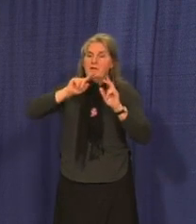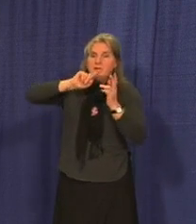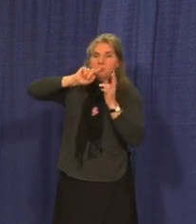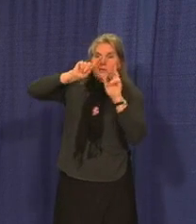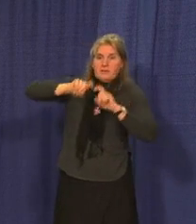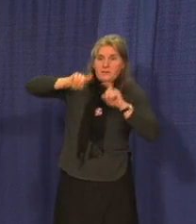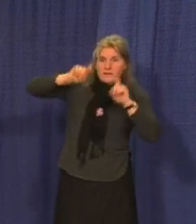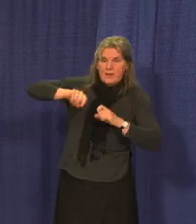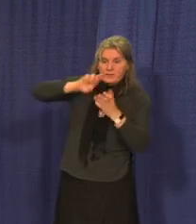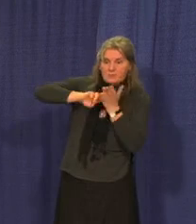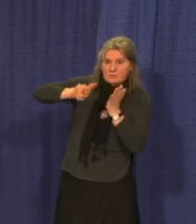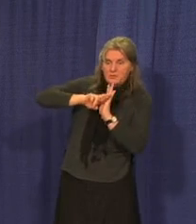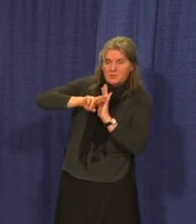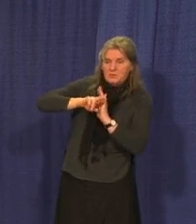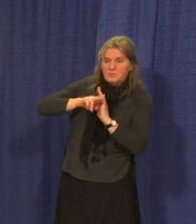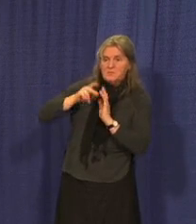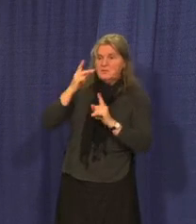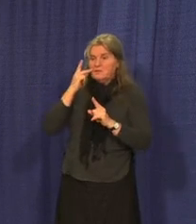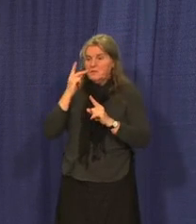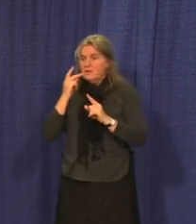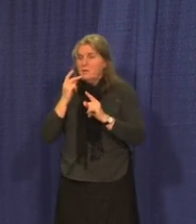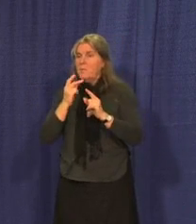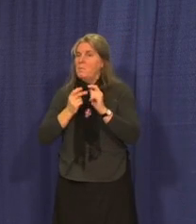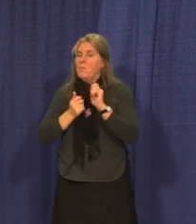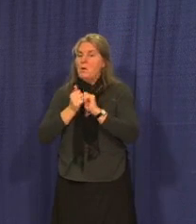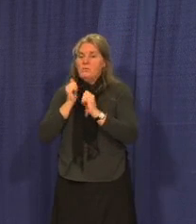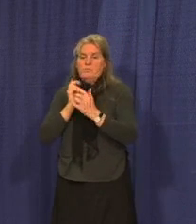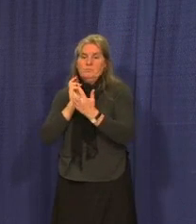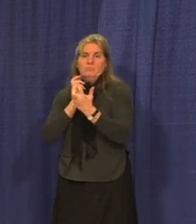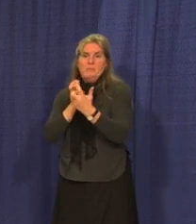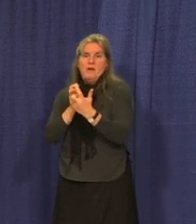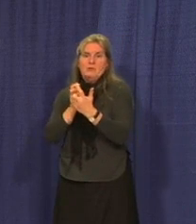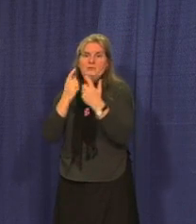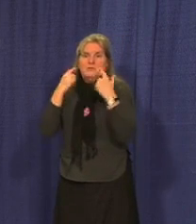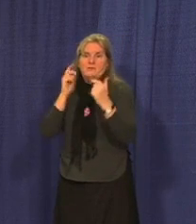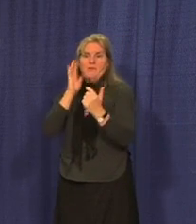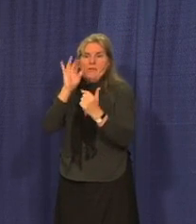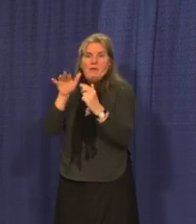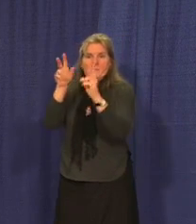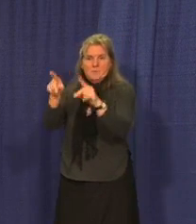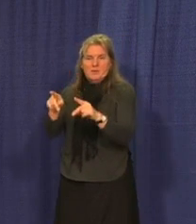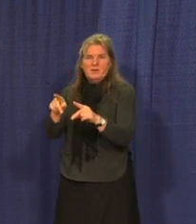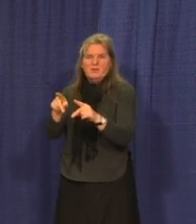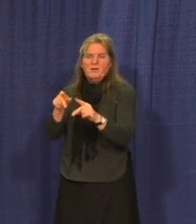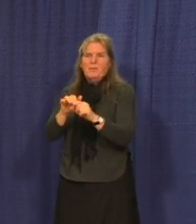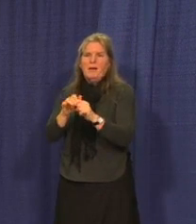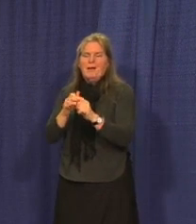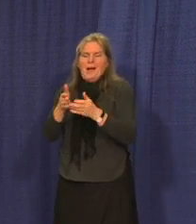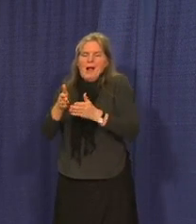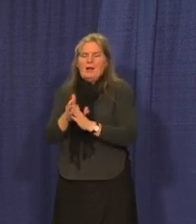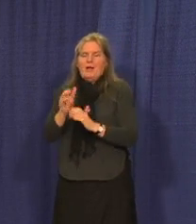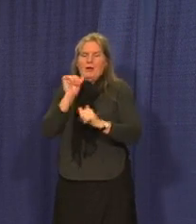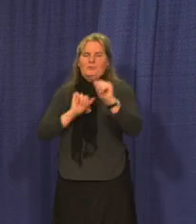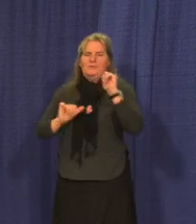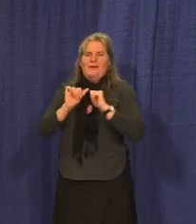for elderly patients as well, they are starting to see who it does effective for so that will be a consideration.